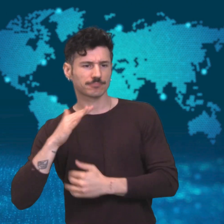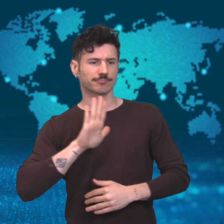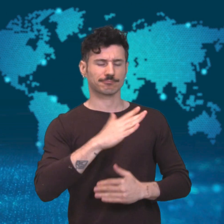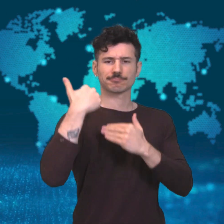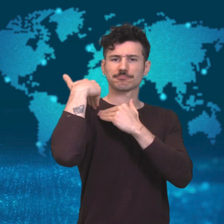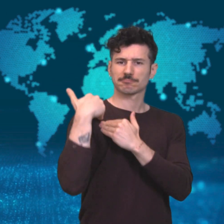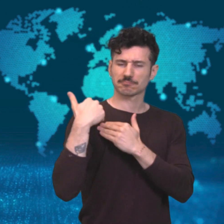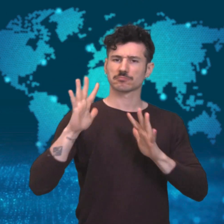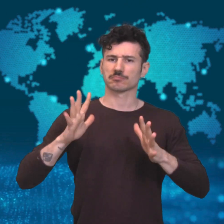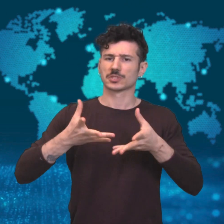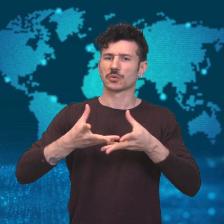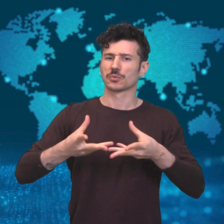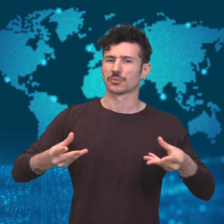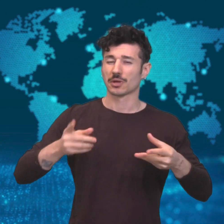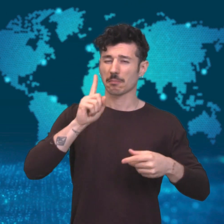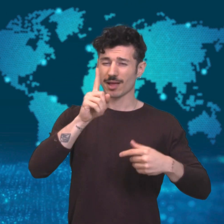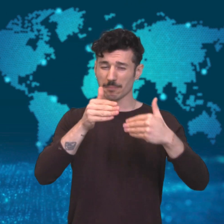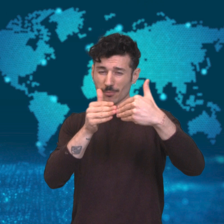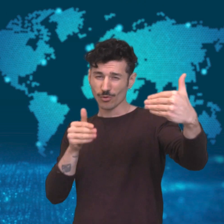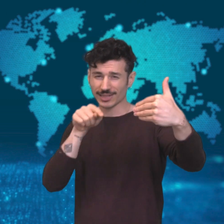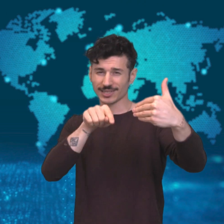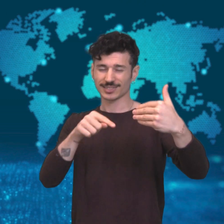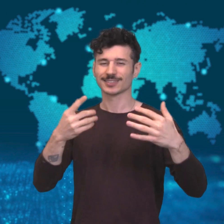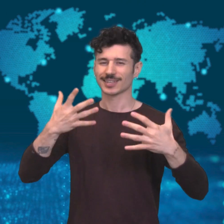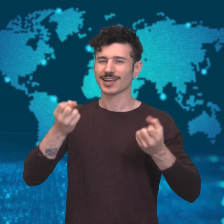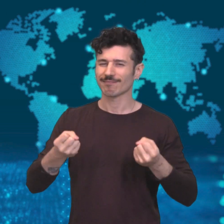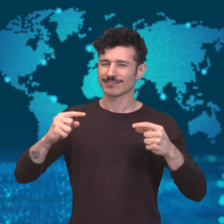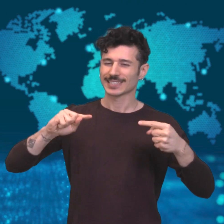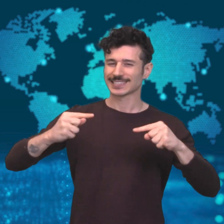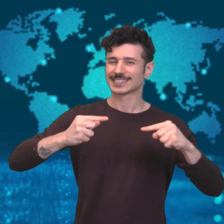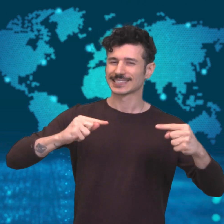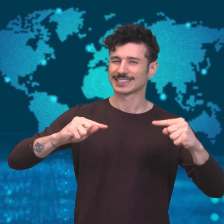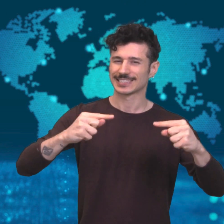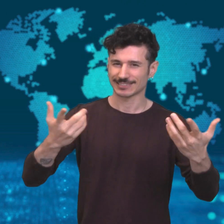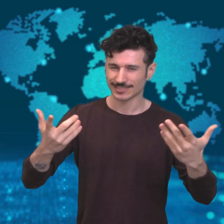the shared border and although they agreed to